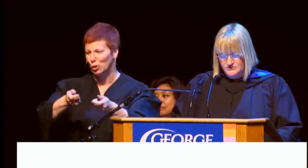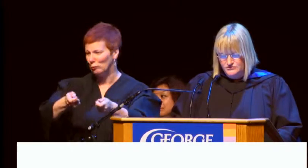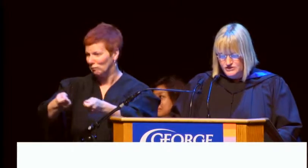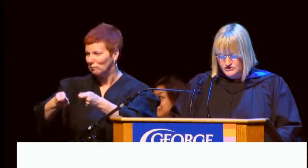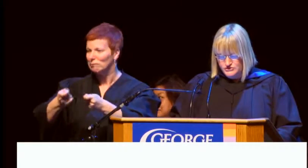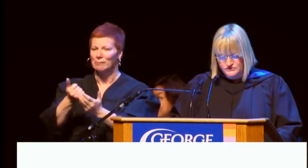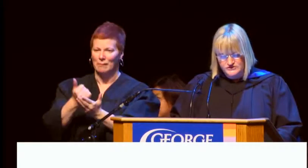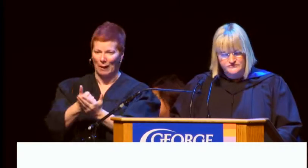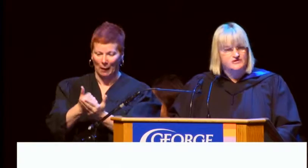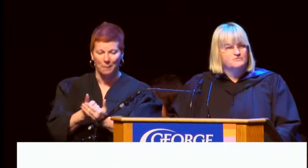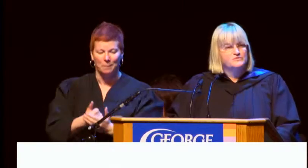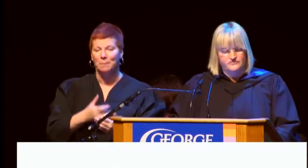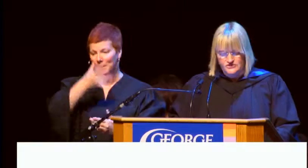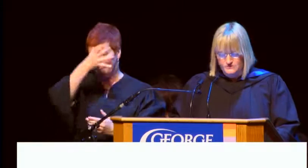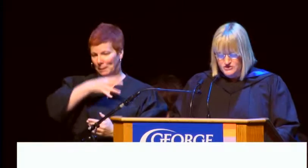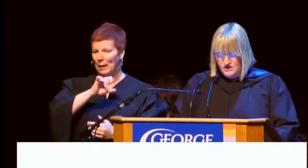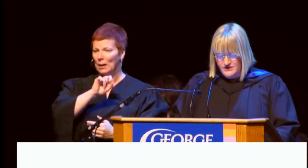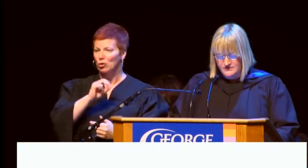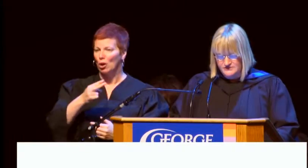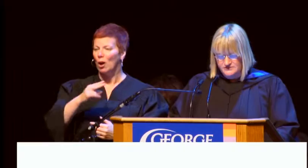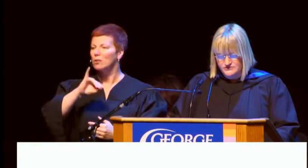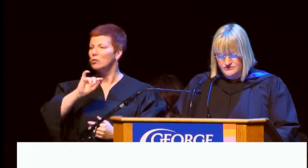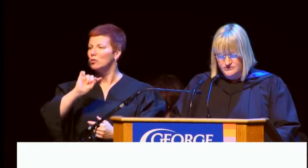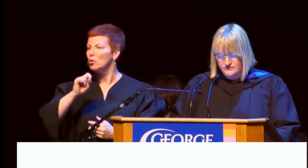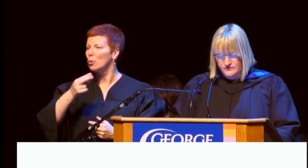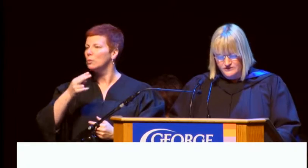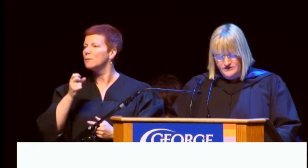TO JOSH JOSEPHSON FOR GIVING ME THE FREEDOM TO TRY THINGS, TO JENNIFER GRANGE